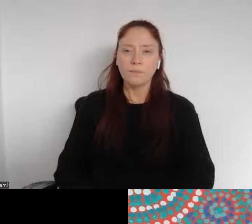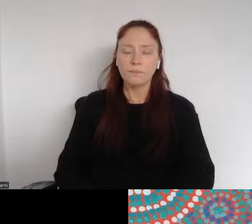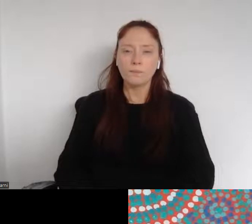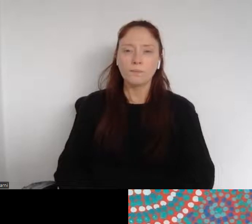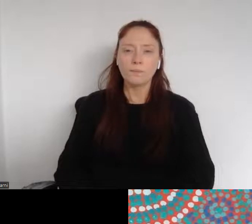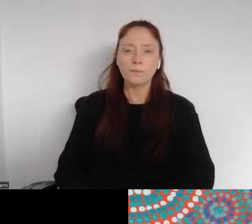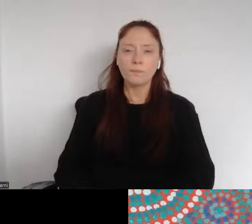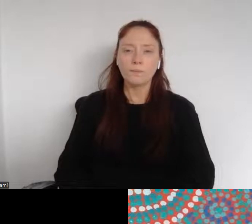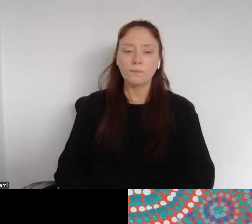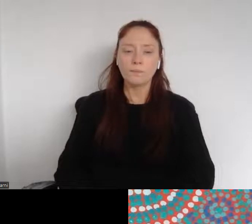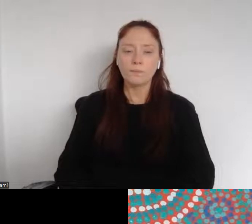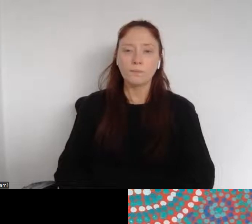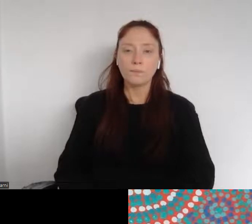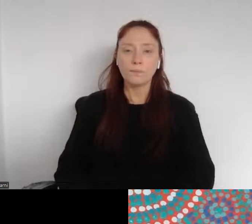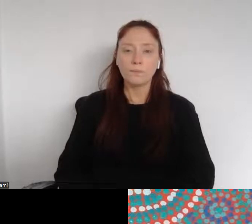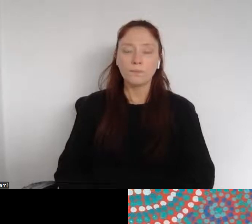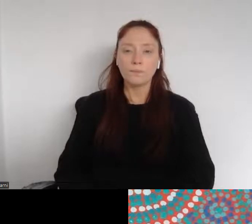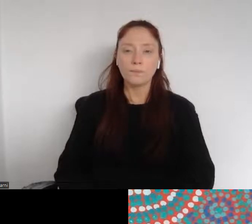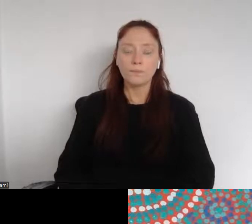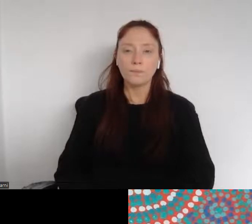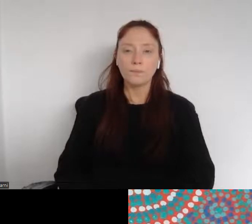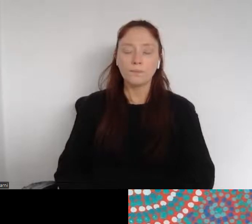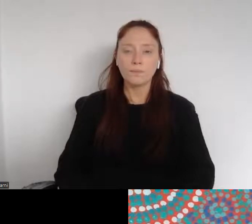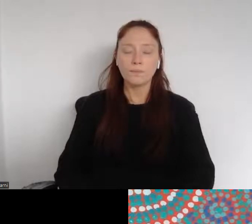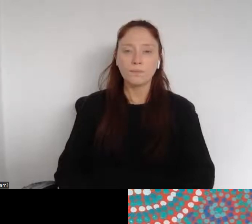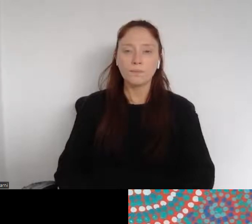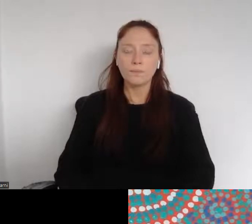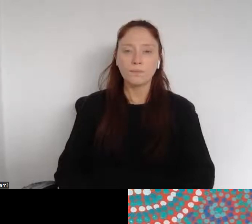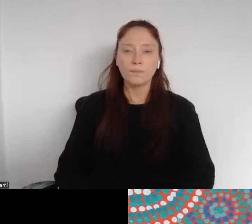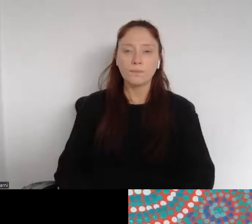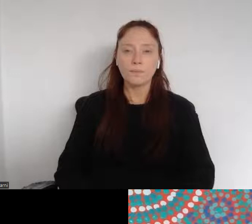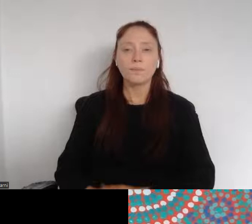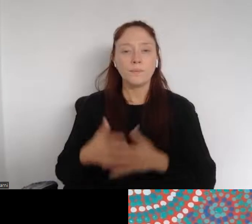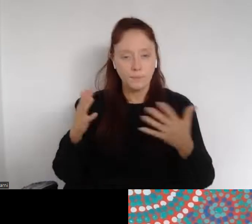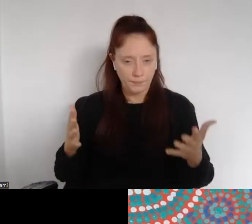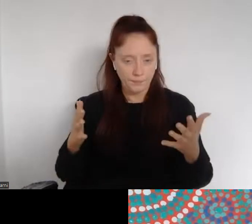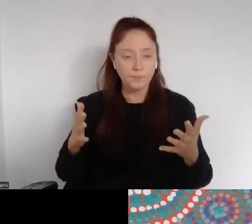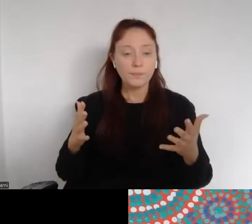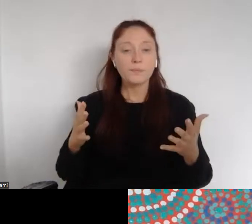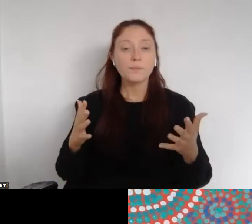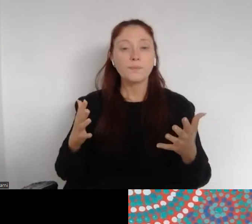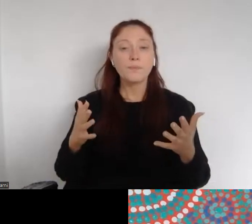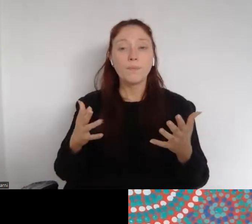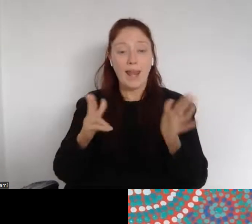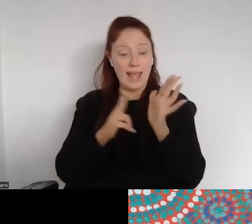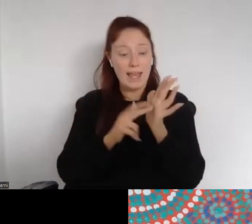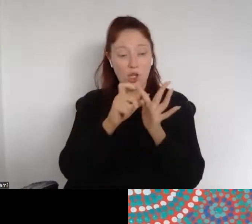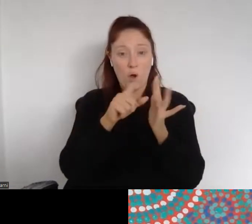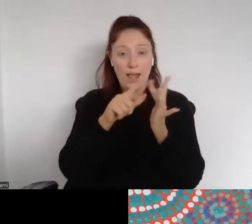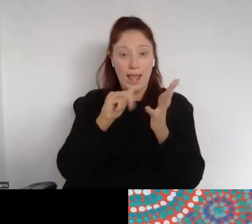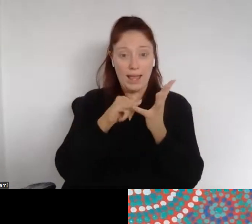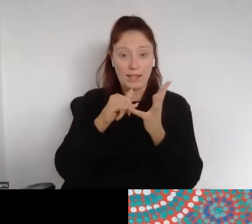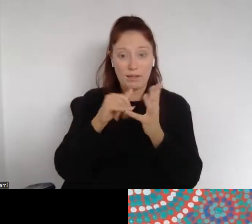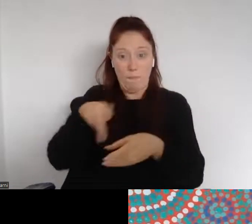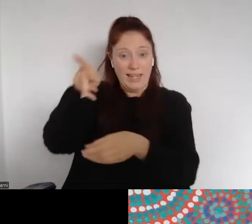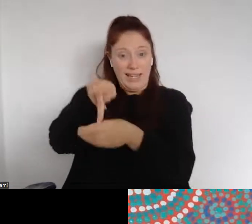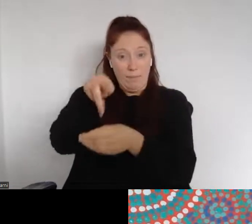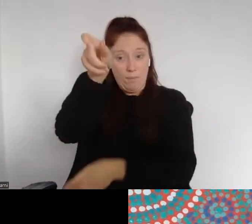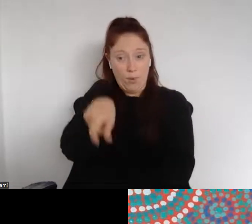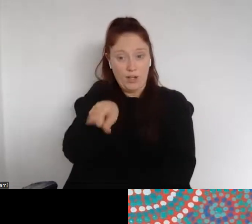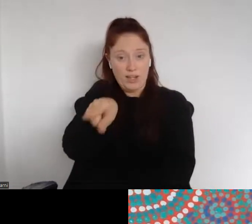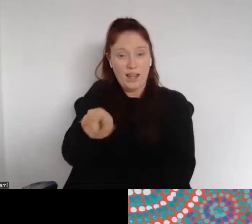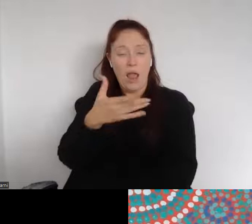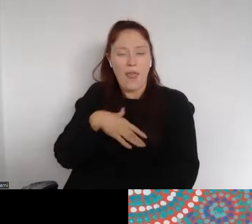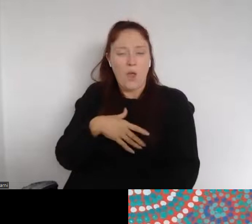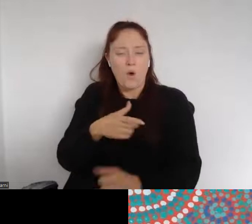about: if we encounter an NDIS participant who wants to alter their QCAT appointment,